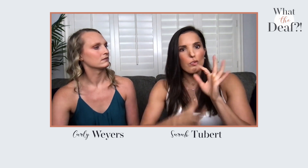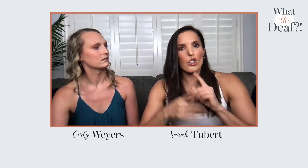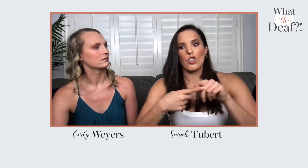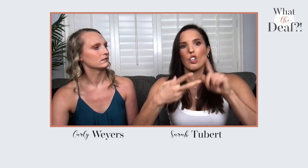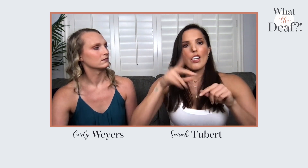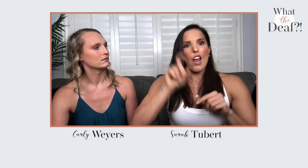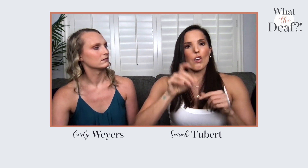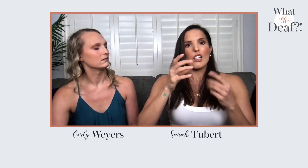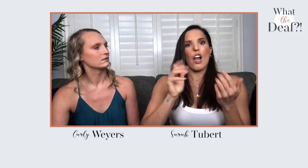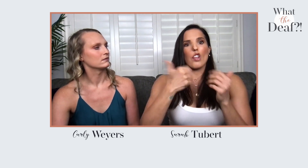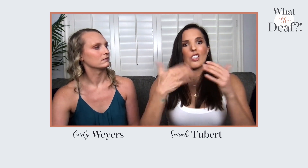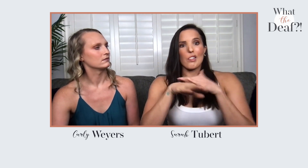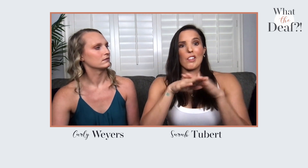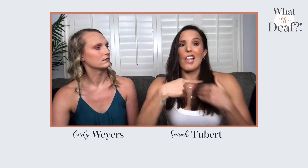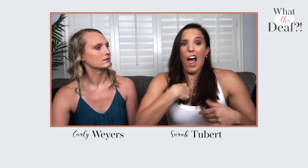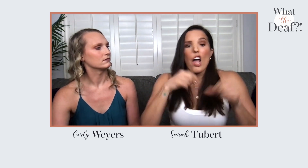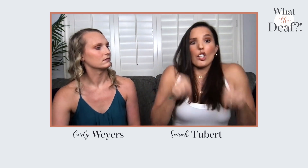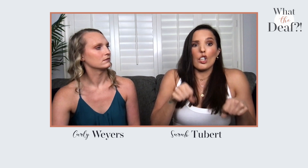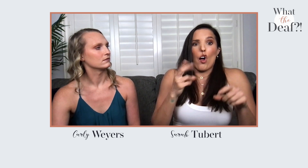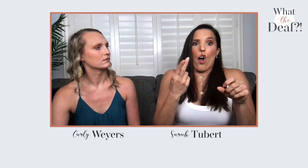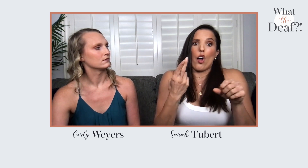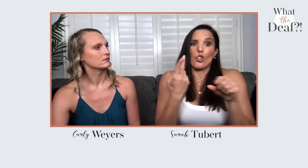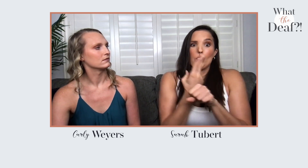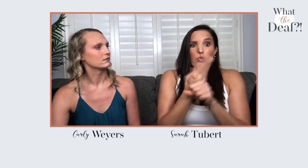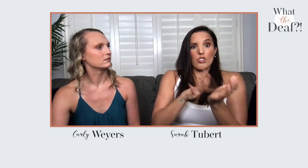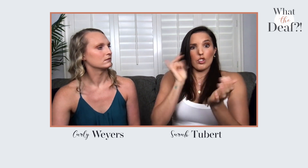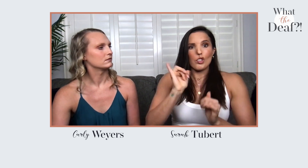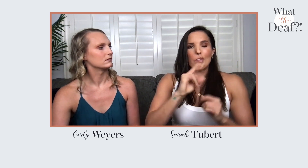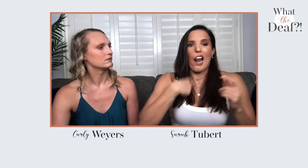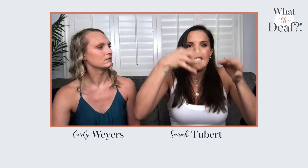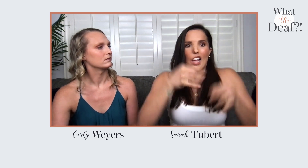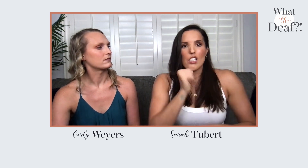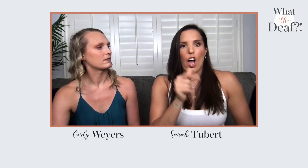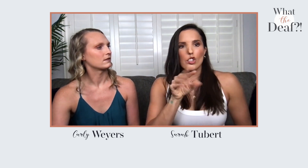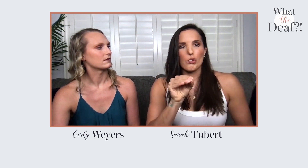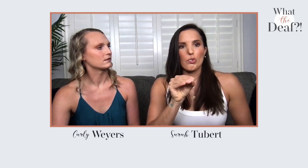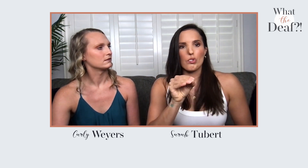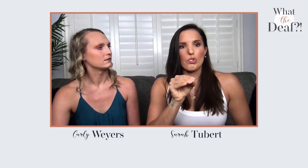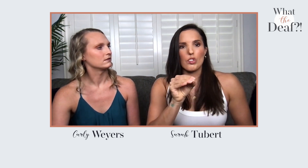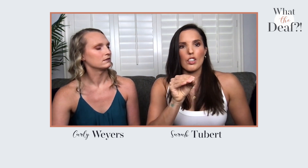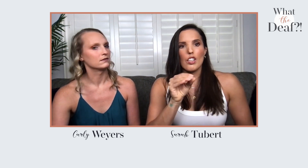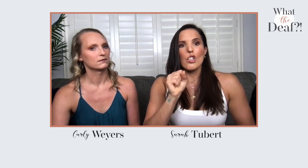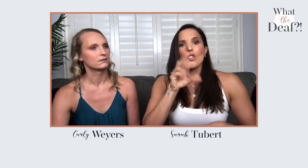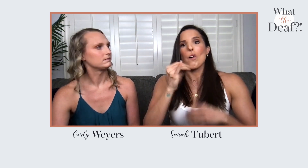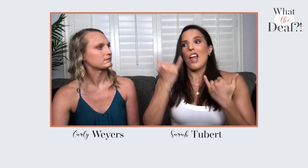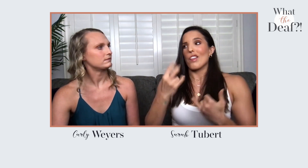and who needs other accommodations, that I can also use too, but I decided not to.